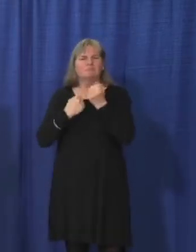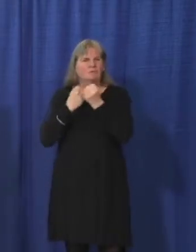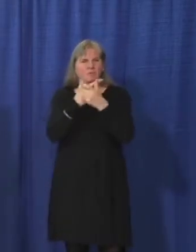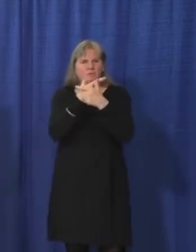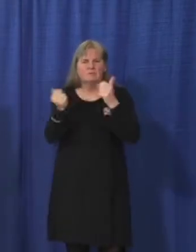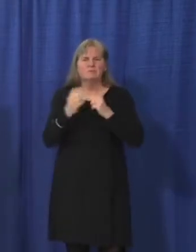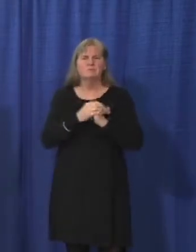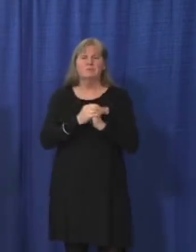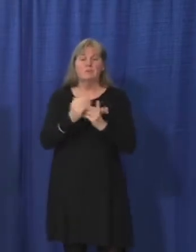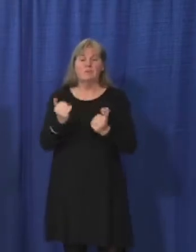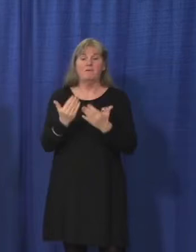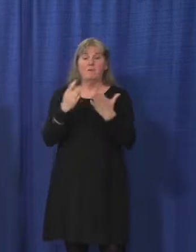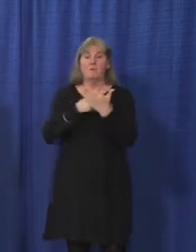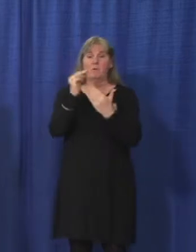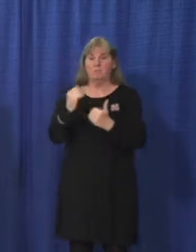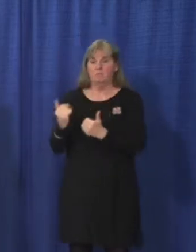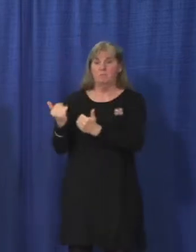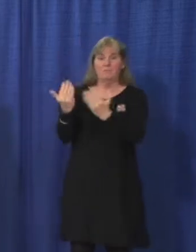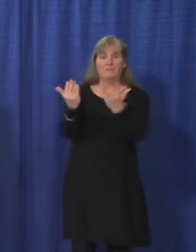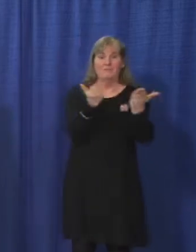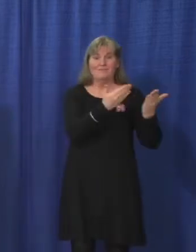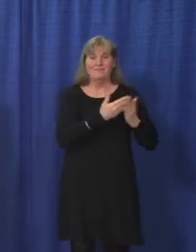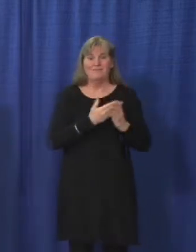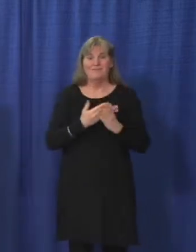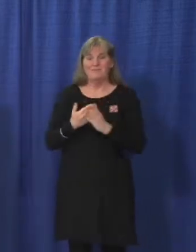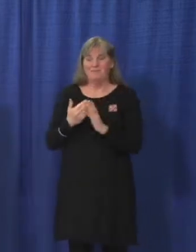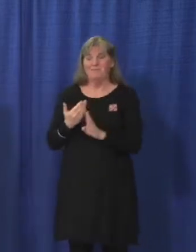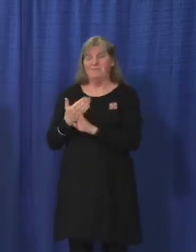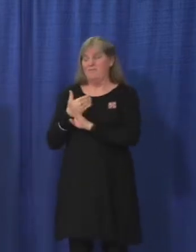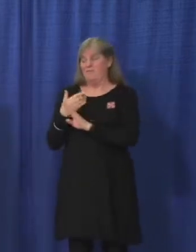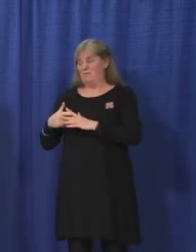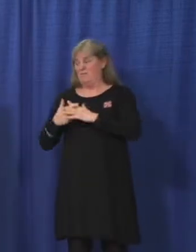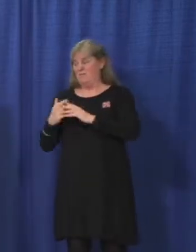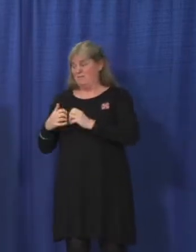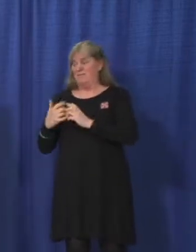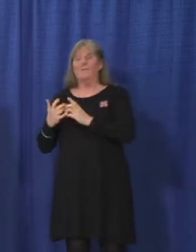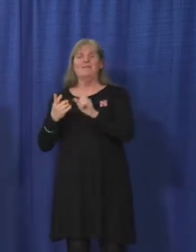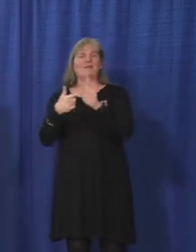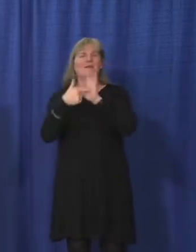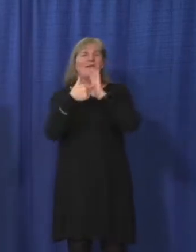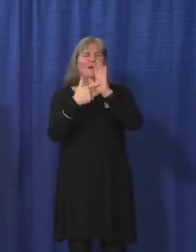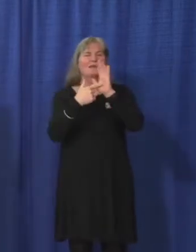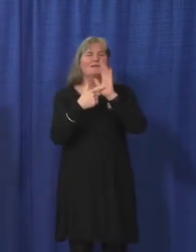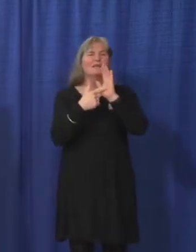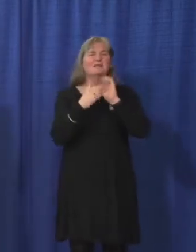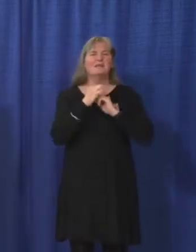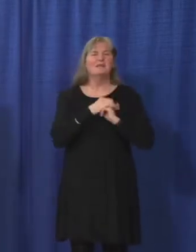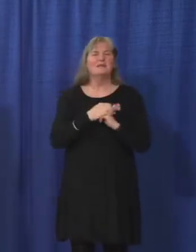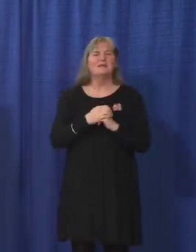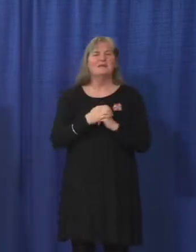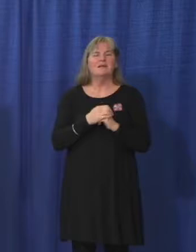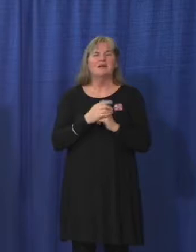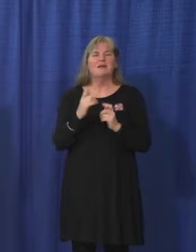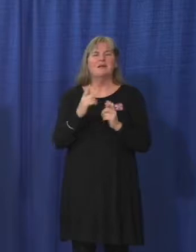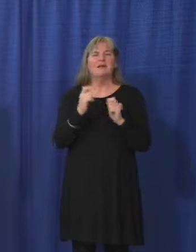programs and initiatives in early days of the pandemic such as the quick formation of the business advisory Council to